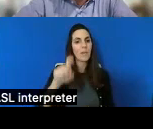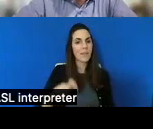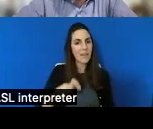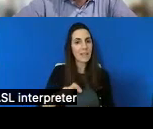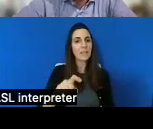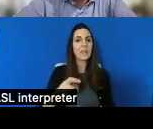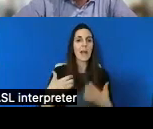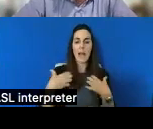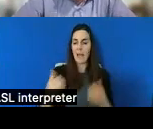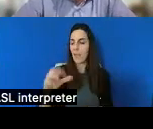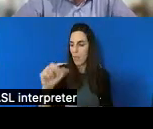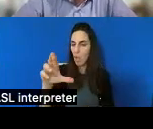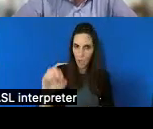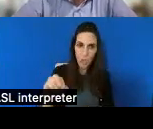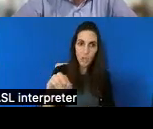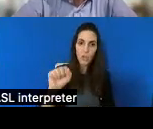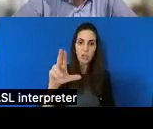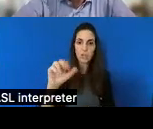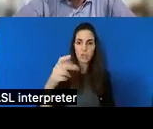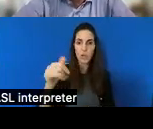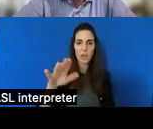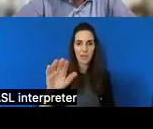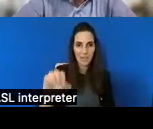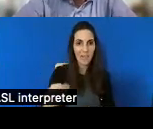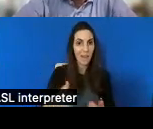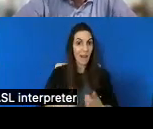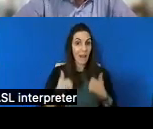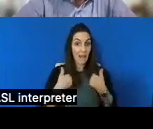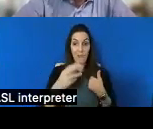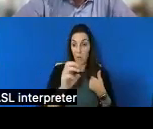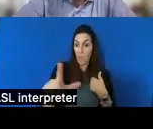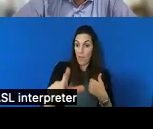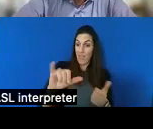times we've called it the Terry shivo document because after her case we realize everybody needs